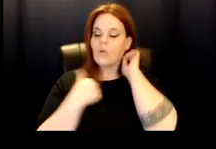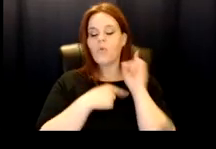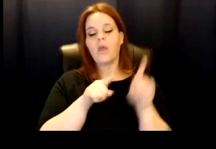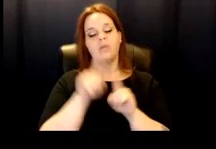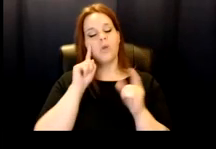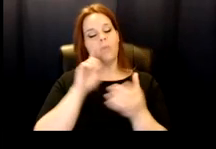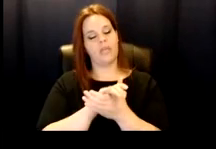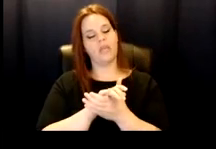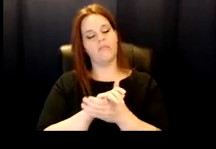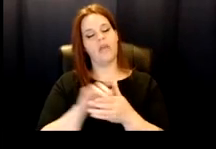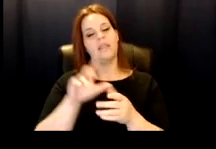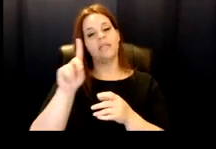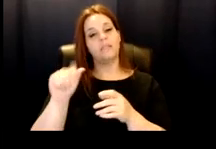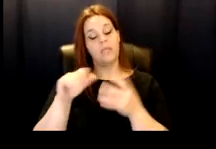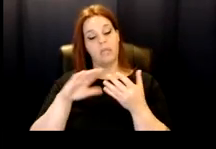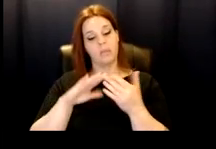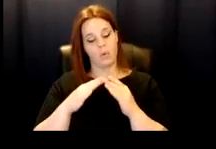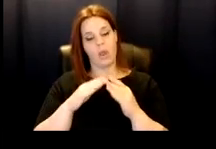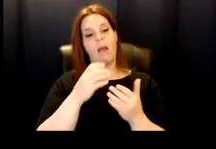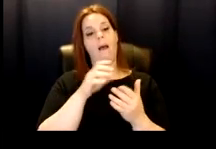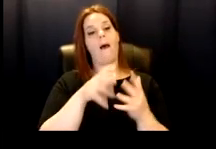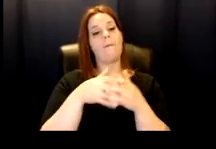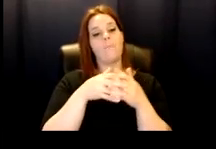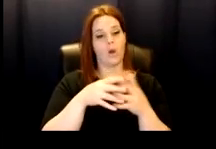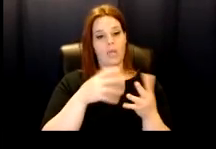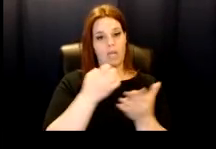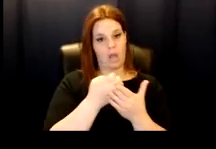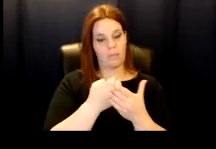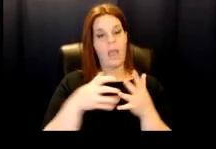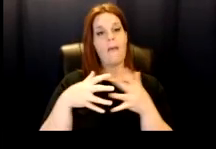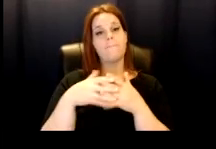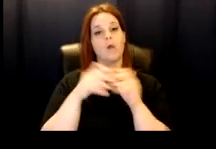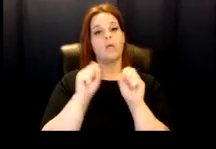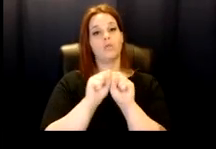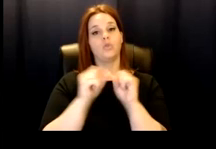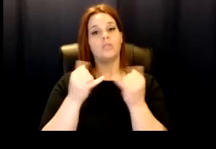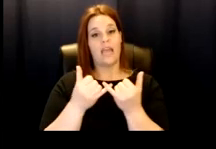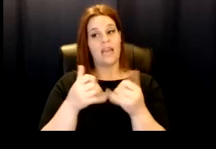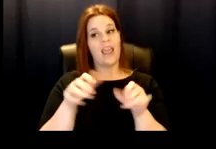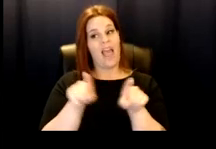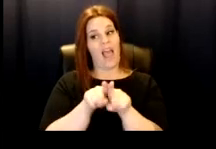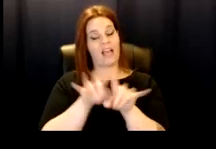the American economy, and American society as a whole is healthier when people with disabilities